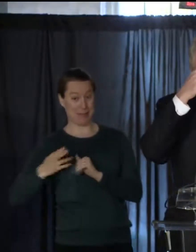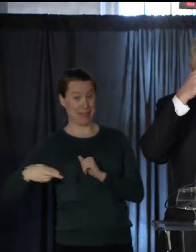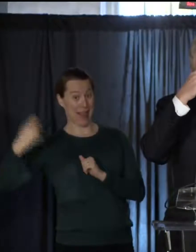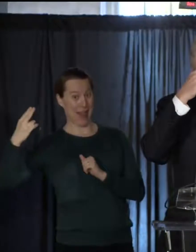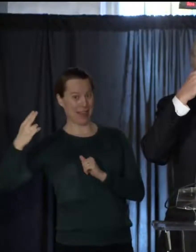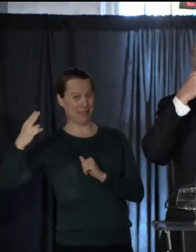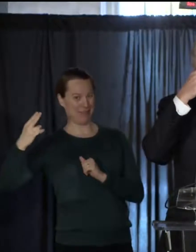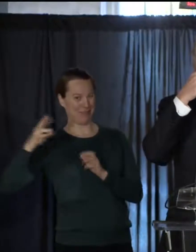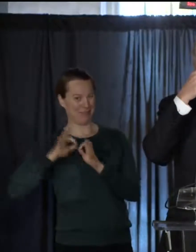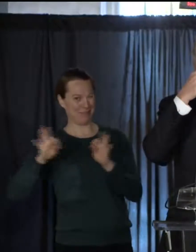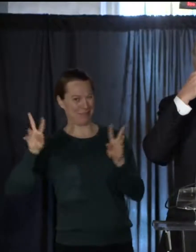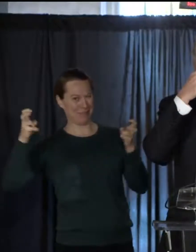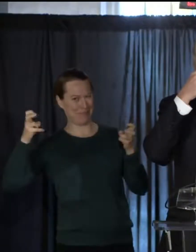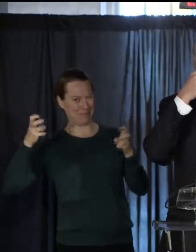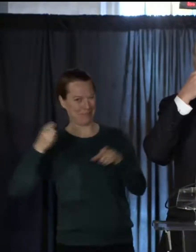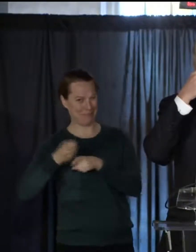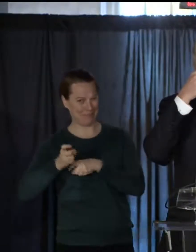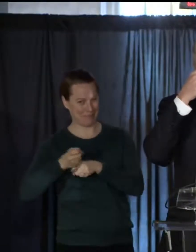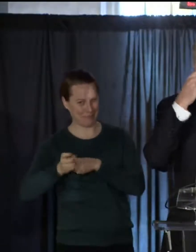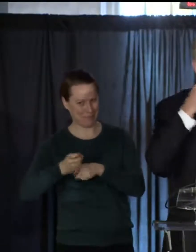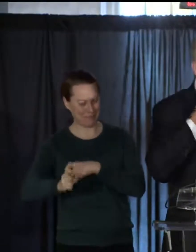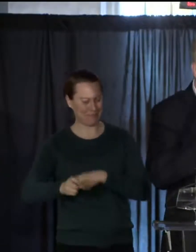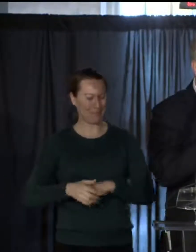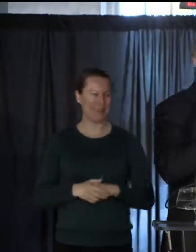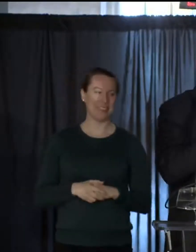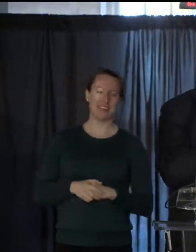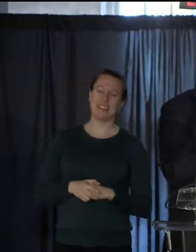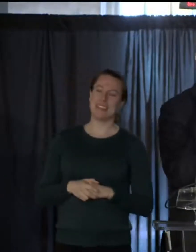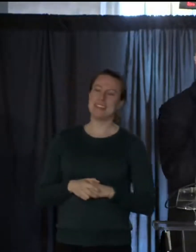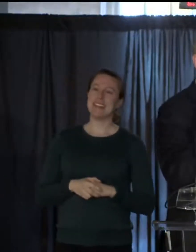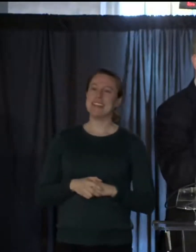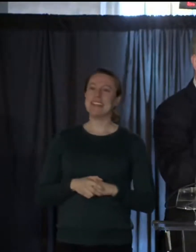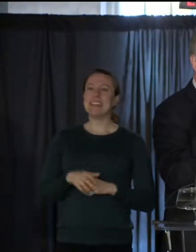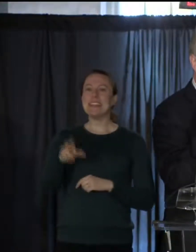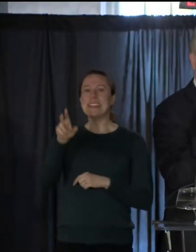LET ME JUST SAY THIS. THE DISTRICT OF COLUMBIA HAS